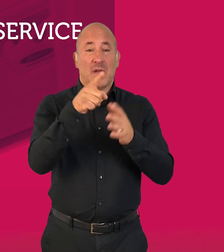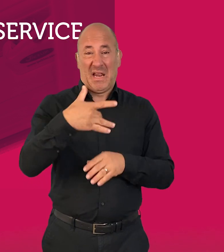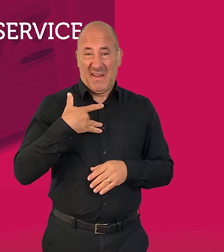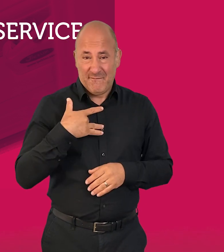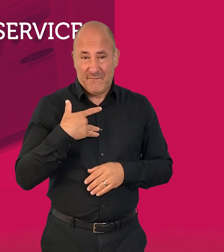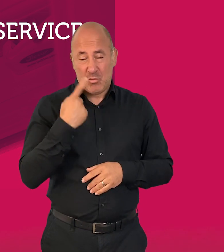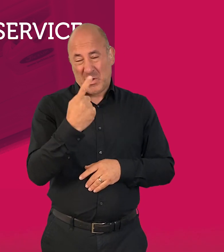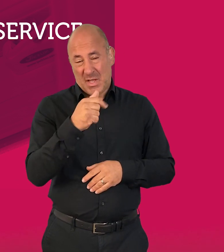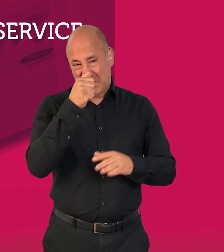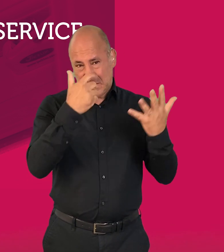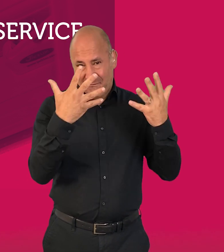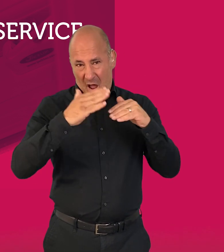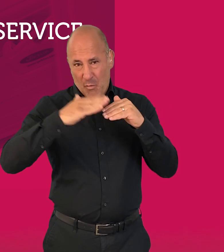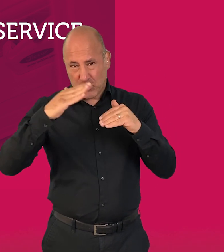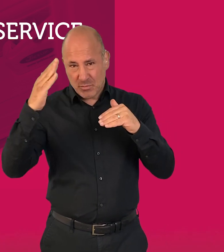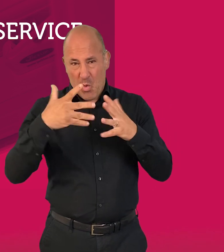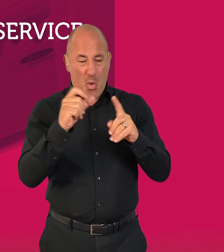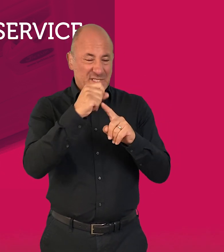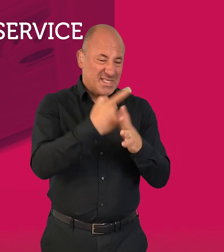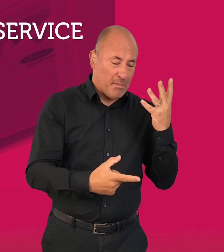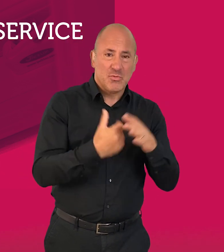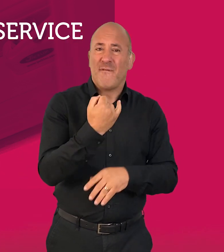65 or by those who are disabled or vulnerable.